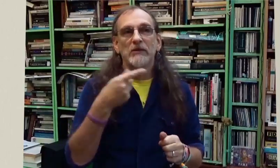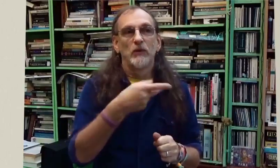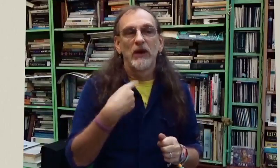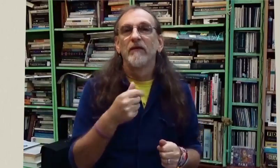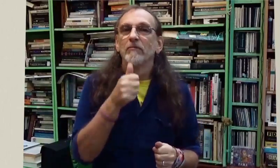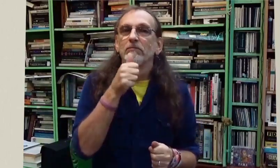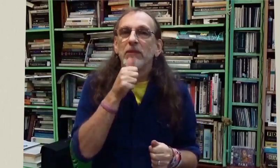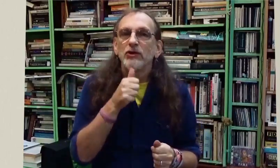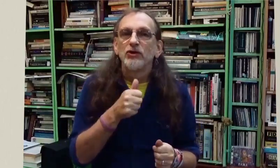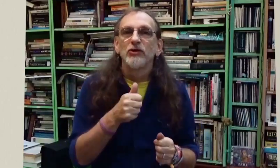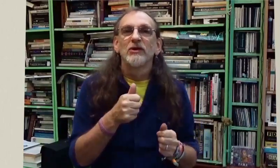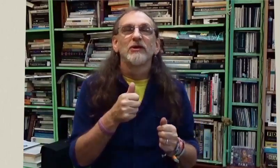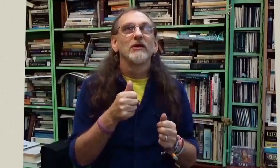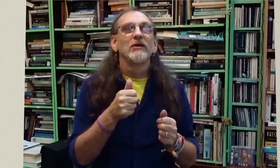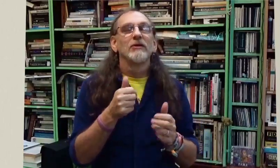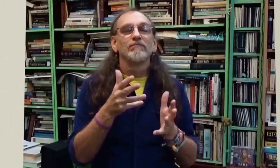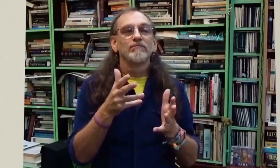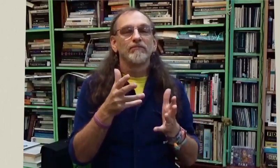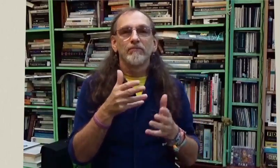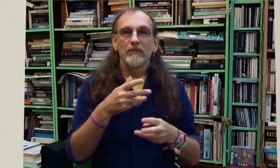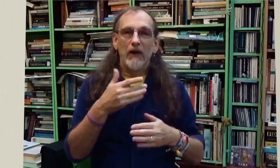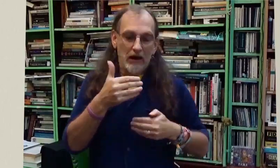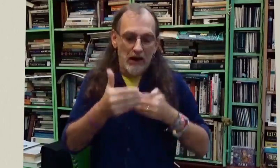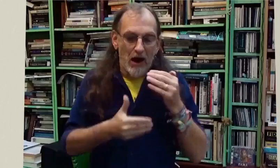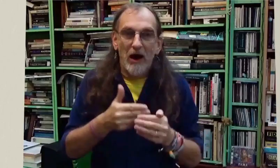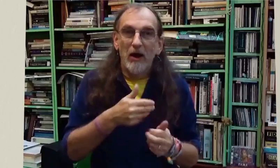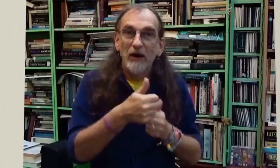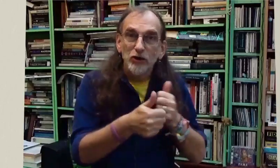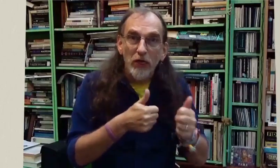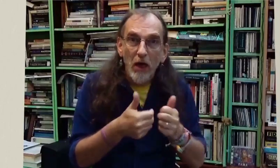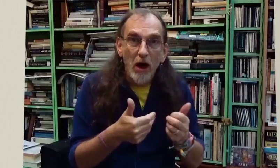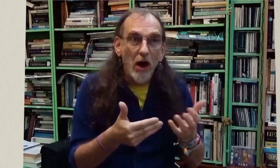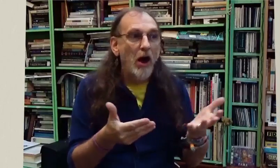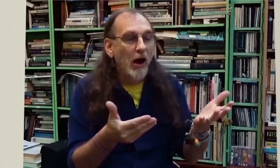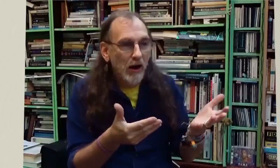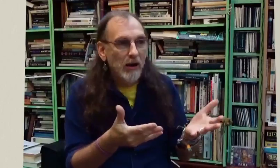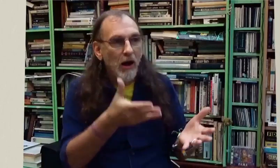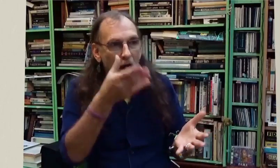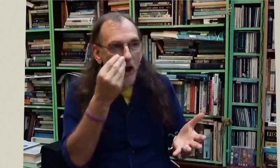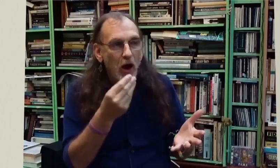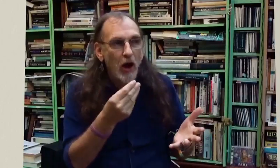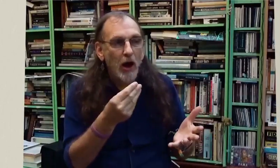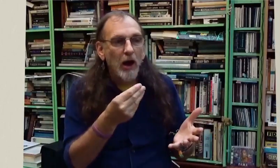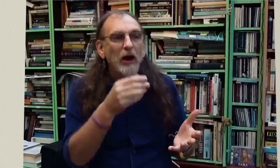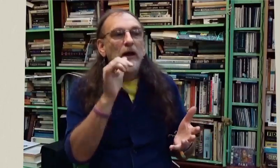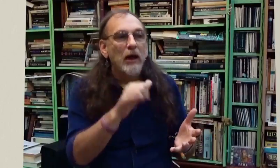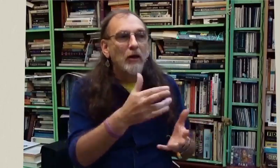We must learn to be patient, kind to one another, accepting and coming together